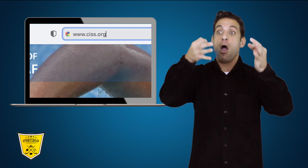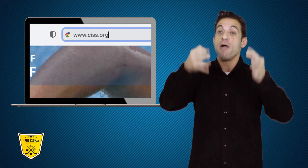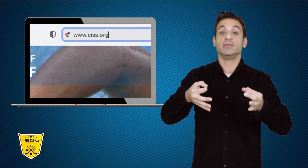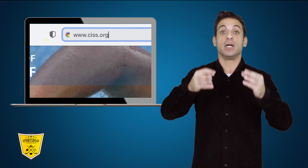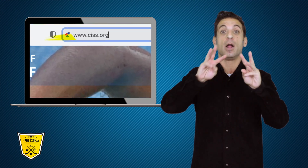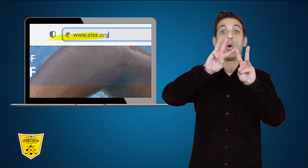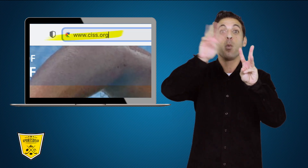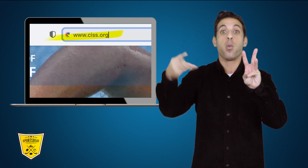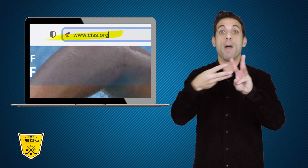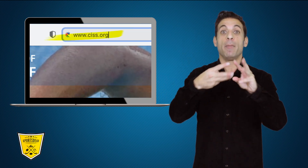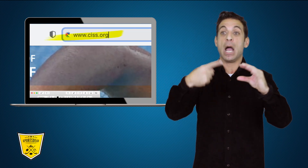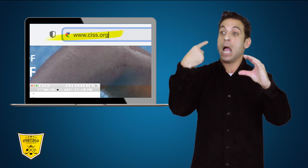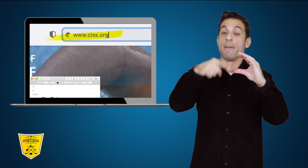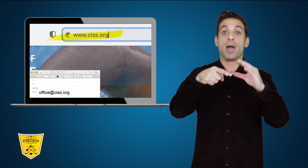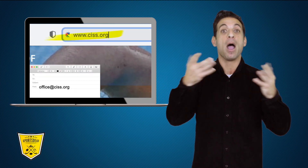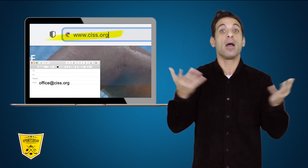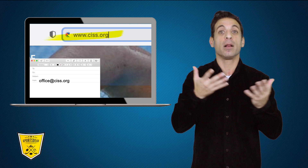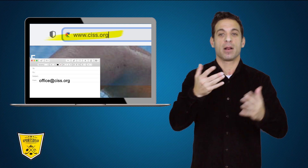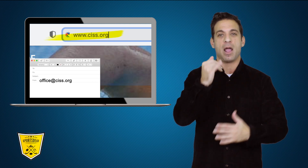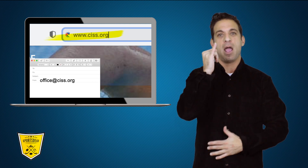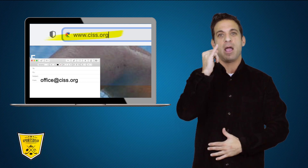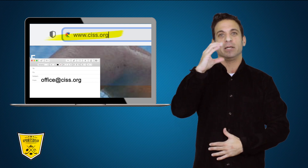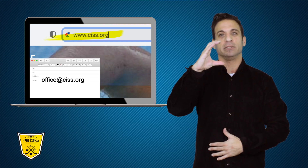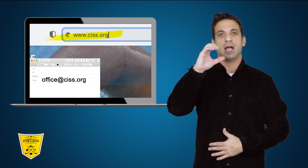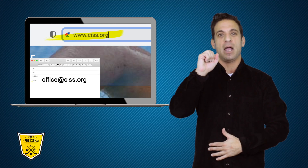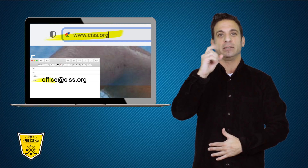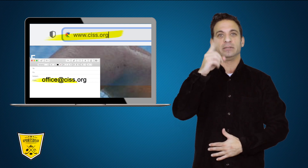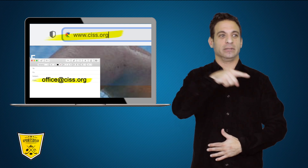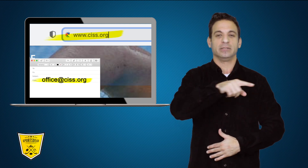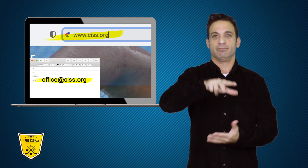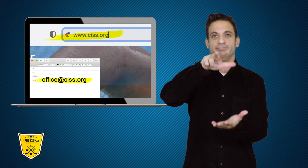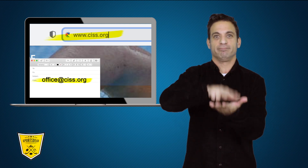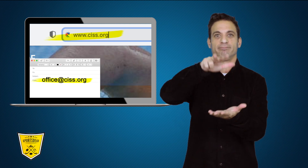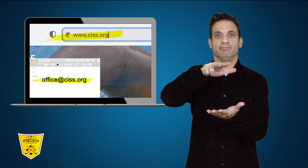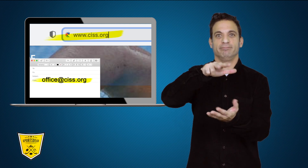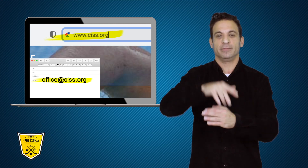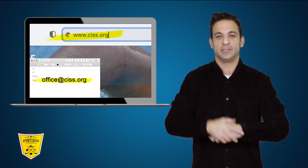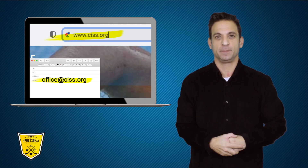website is recognized as the representative of ICSD.